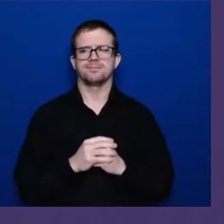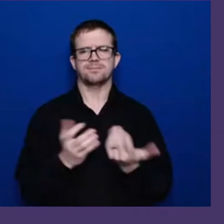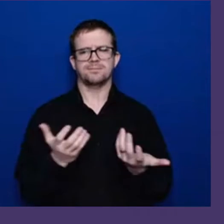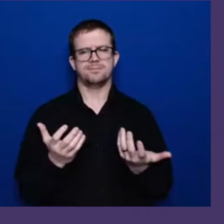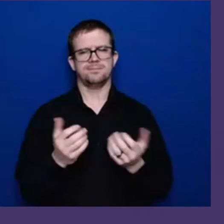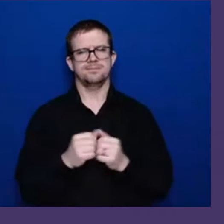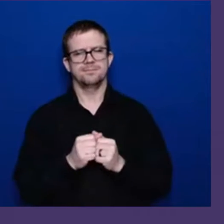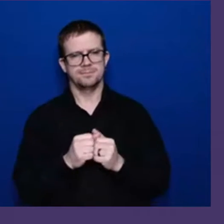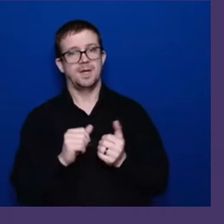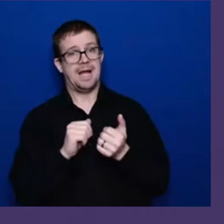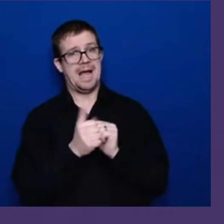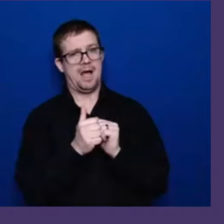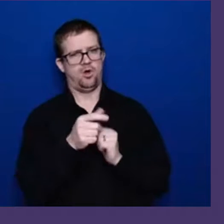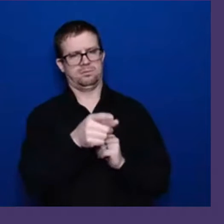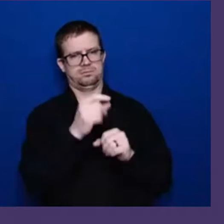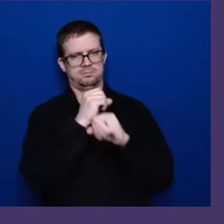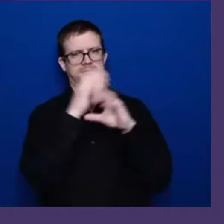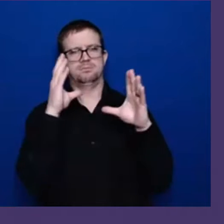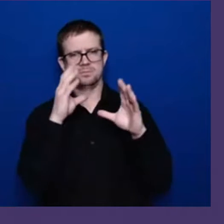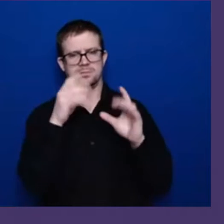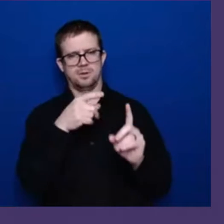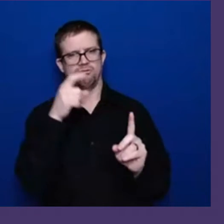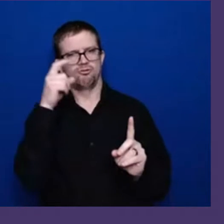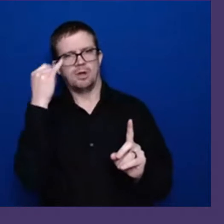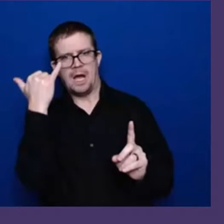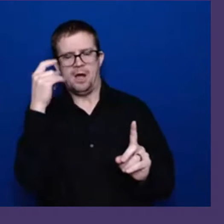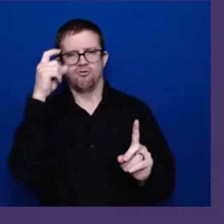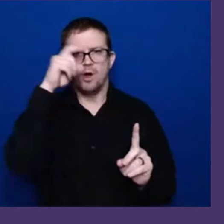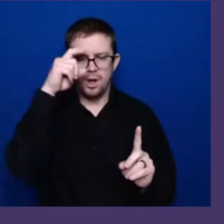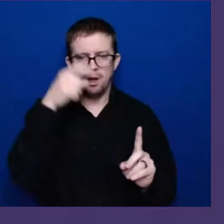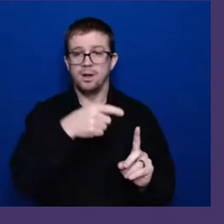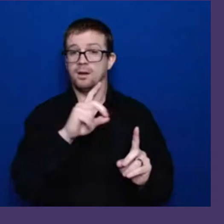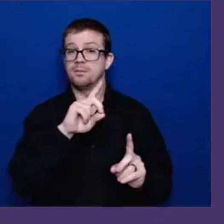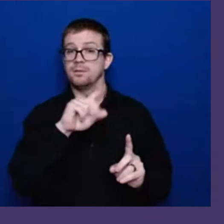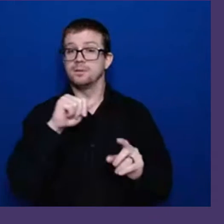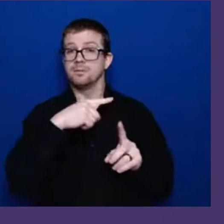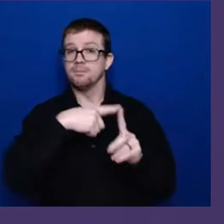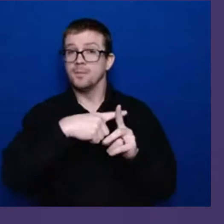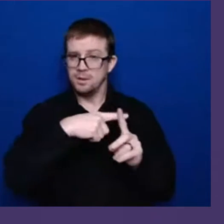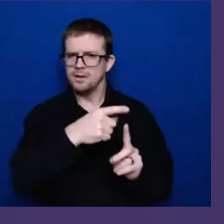disability-positive narratives, encourage others to be comfortable